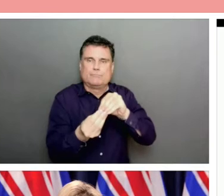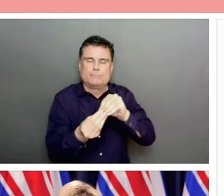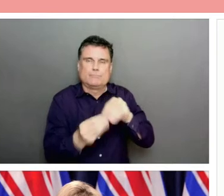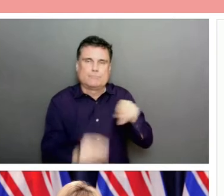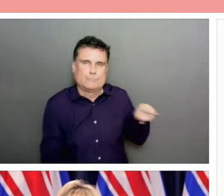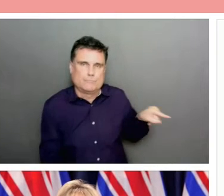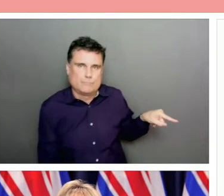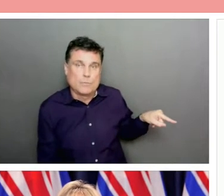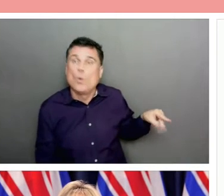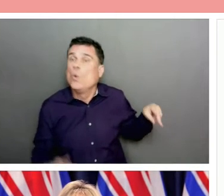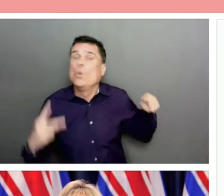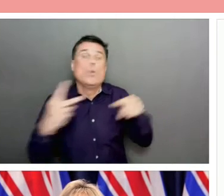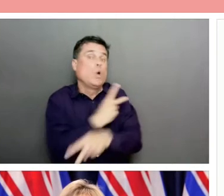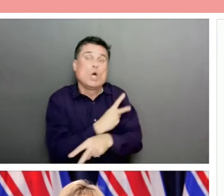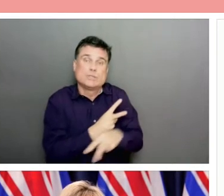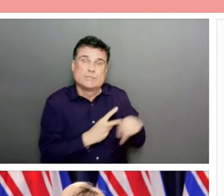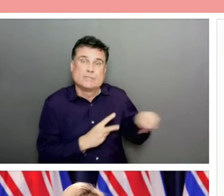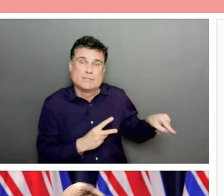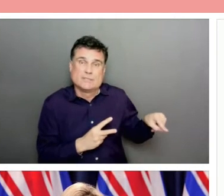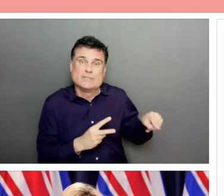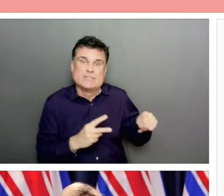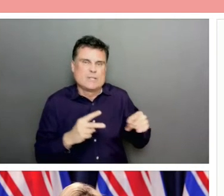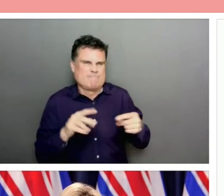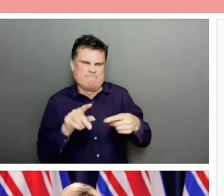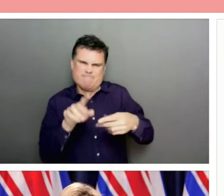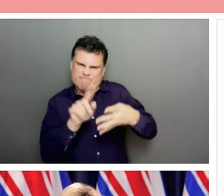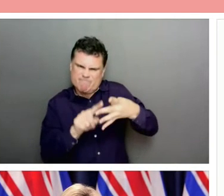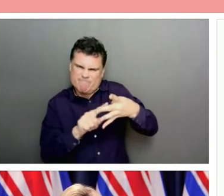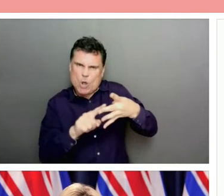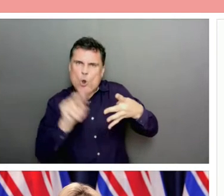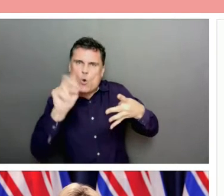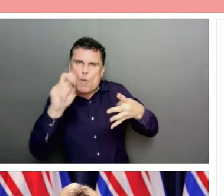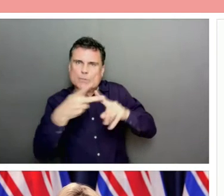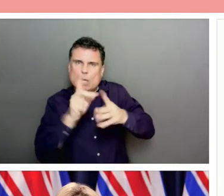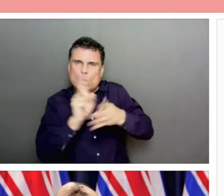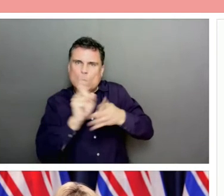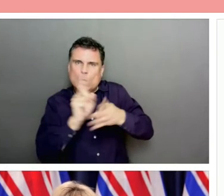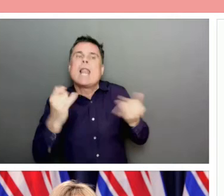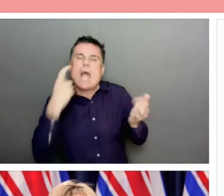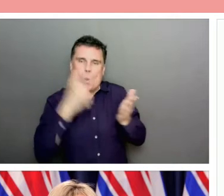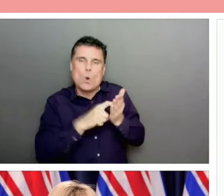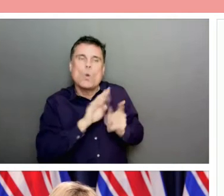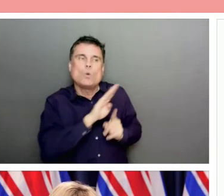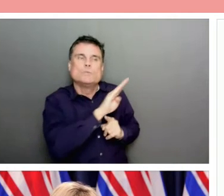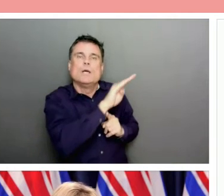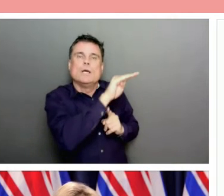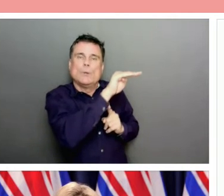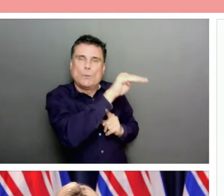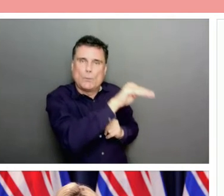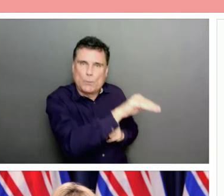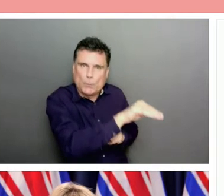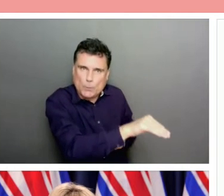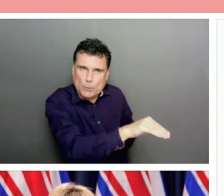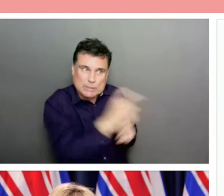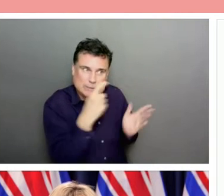started to drop. We've presented regularly on the likely source of infection by people's episode date.